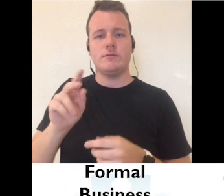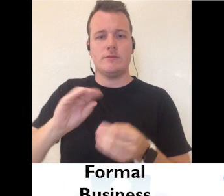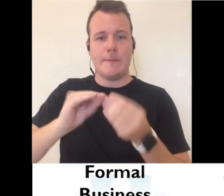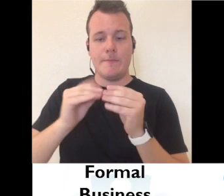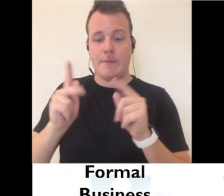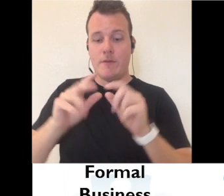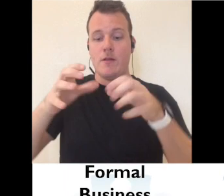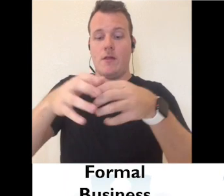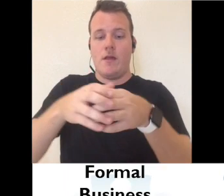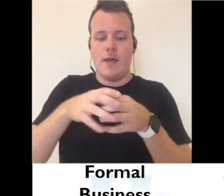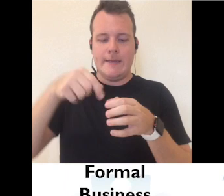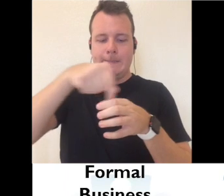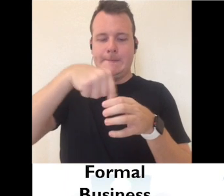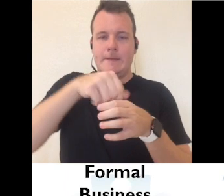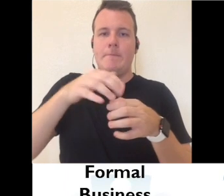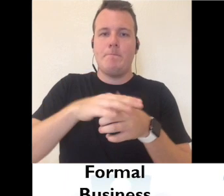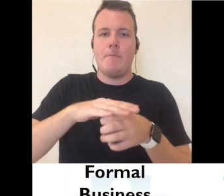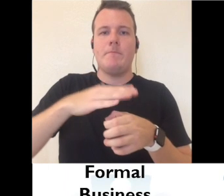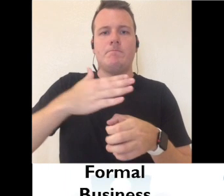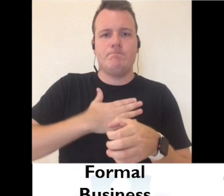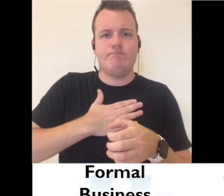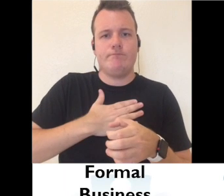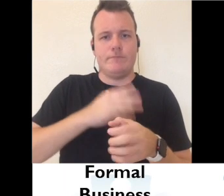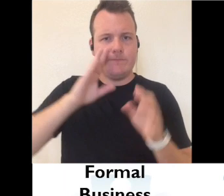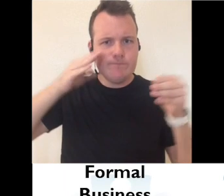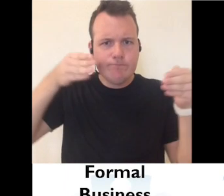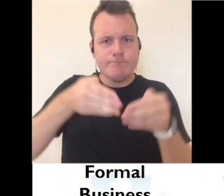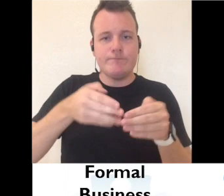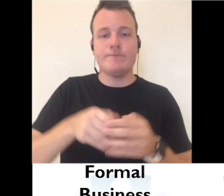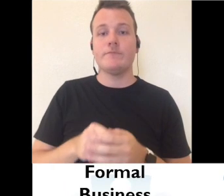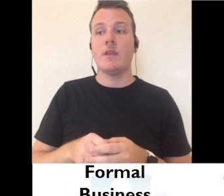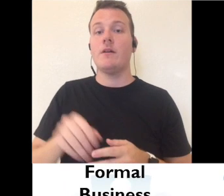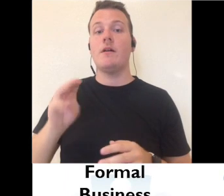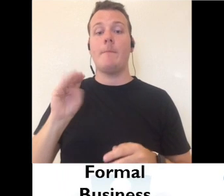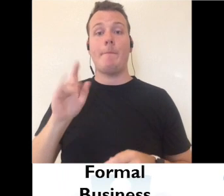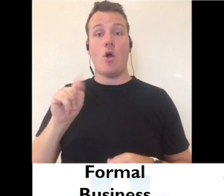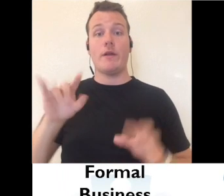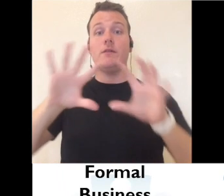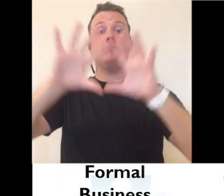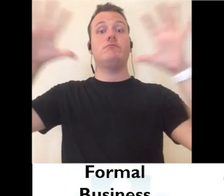starts broad, and then we begin to drill down into a small little group that is